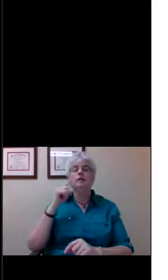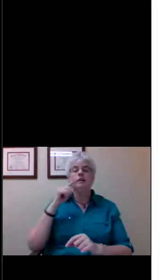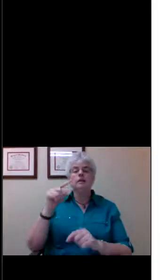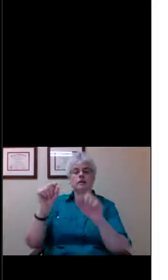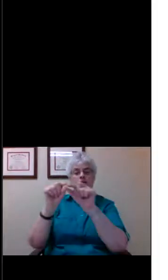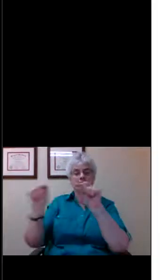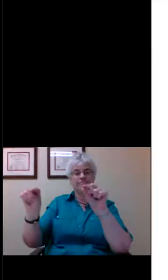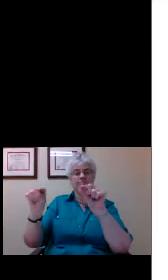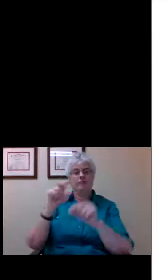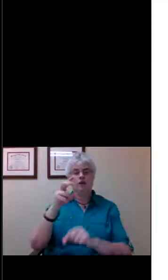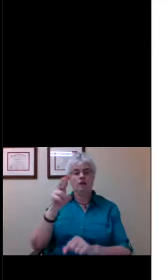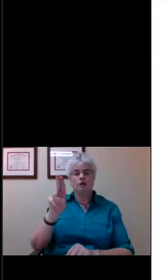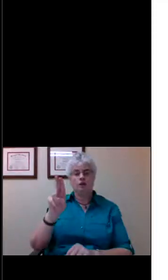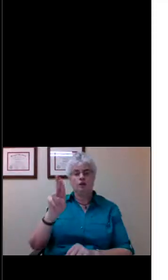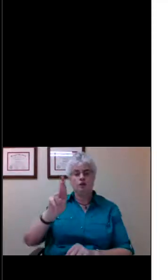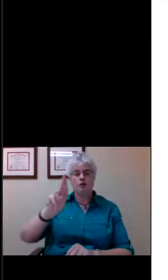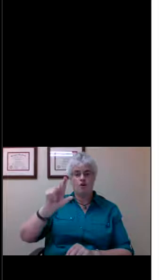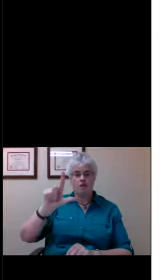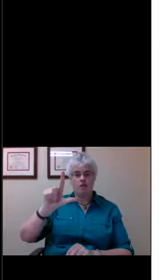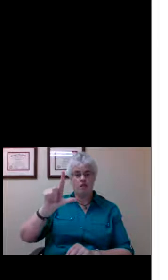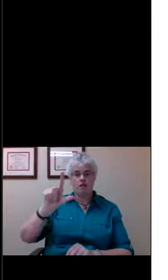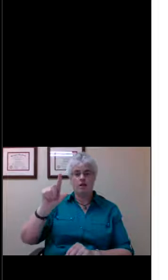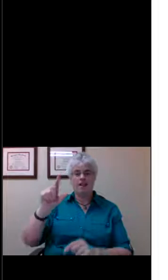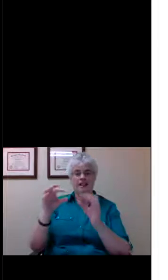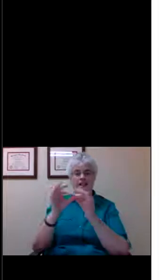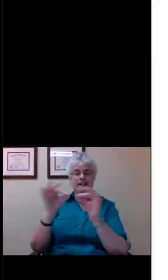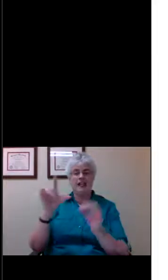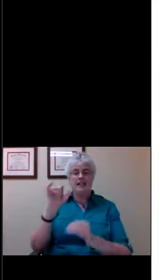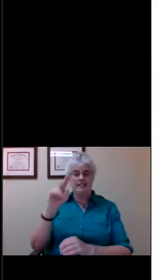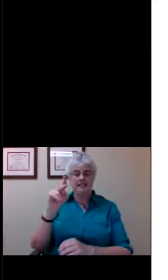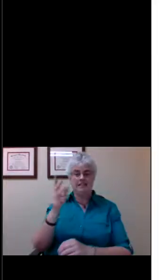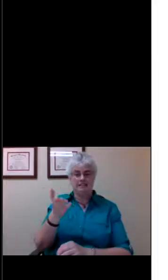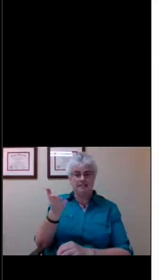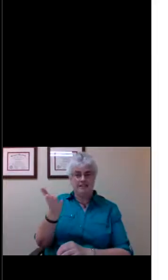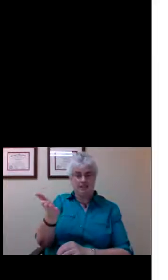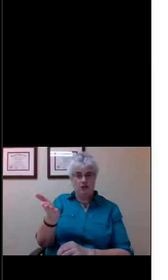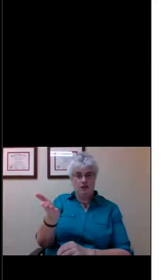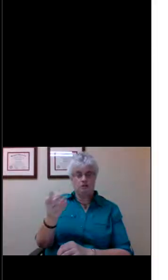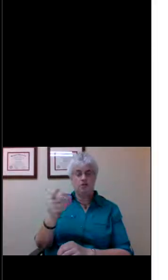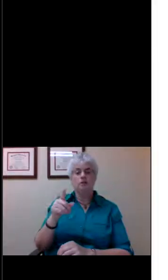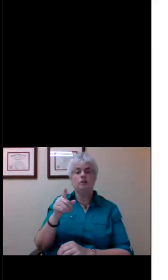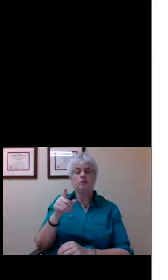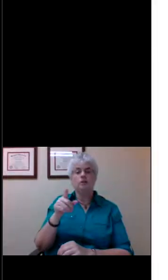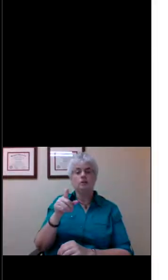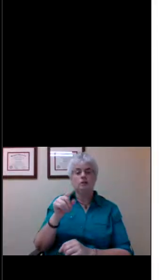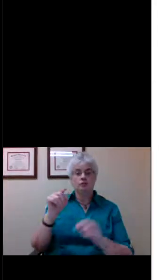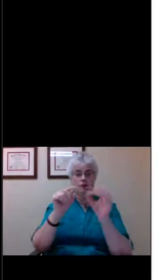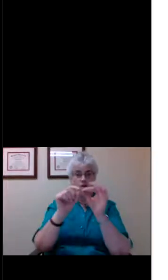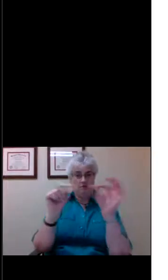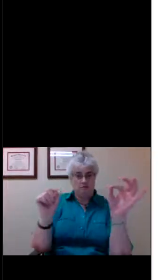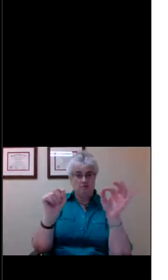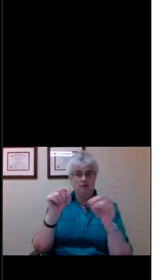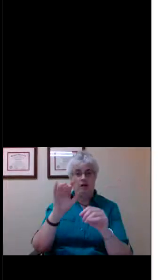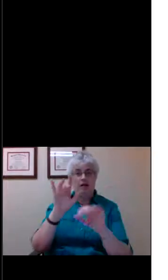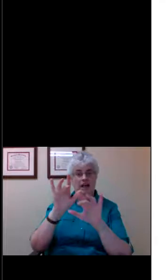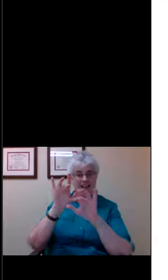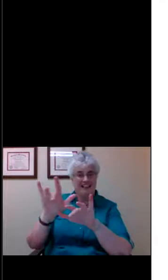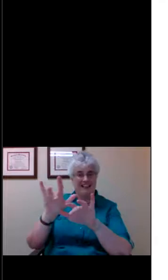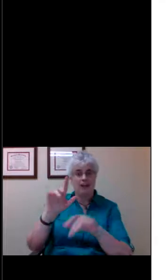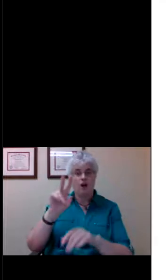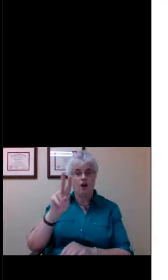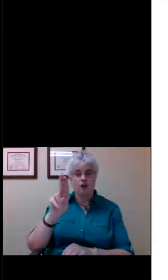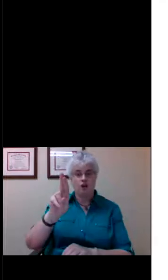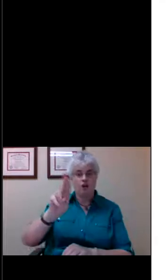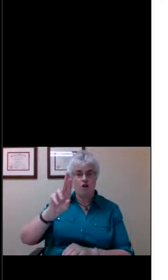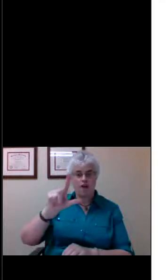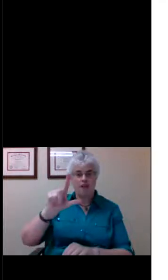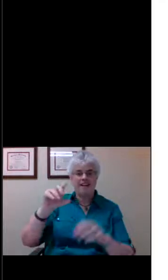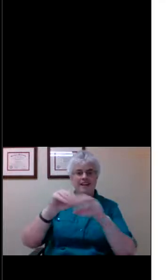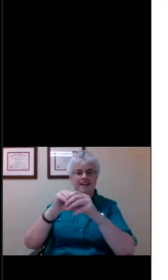the chat box you'll see a URL link there in the chat box. So if you click on that URL-